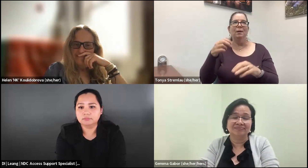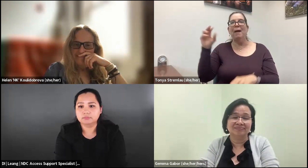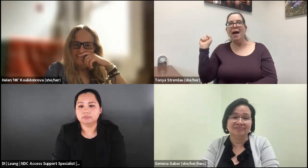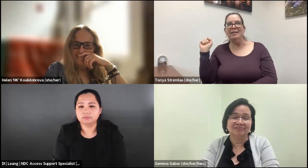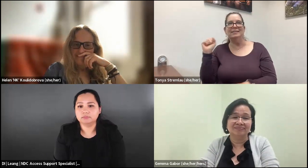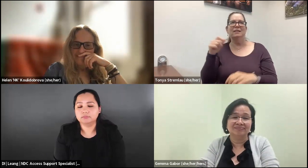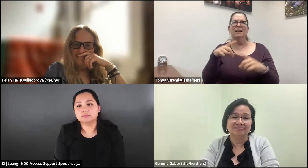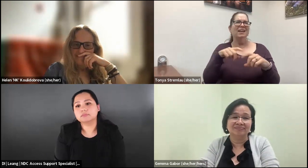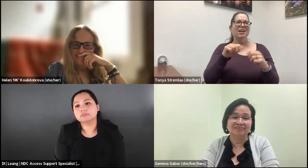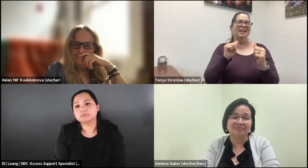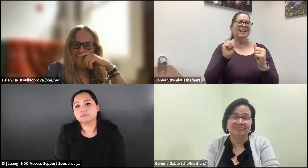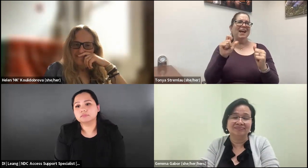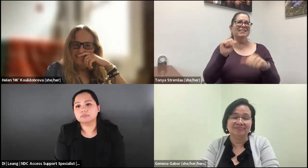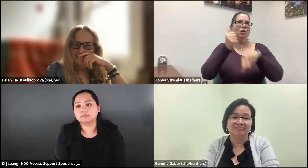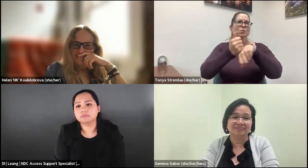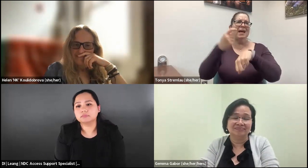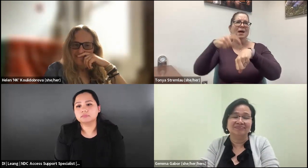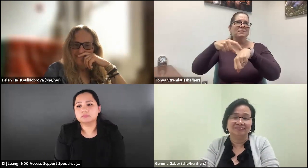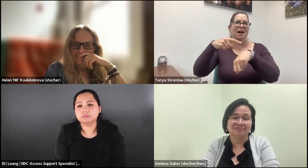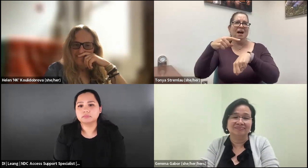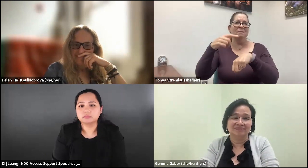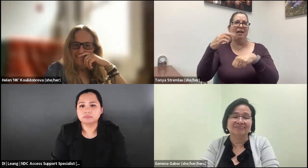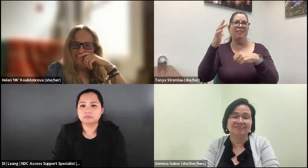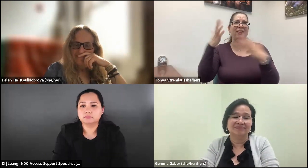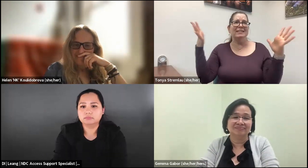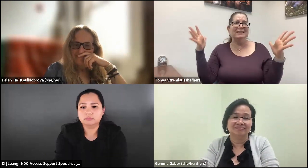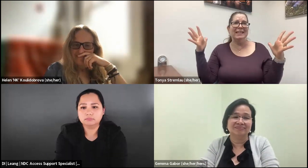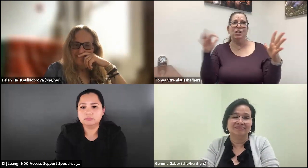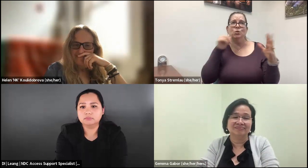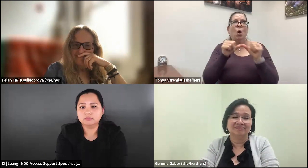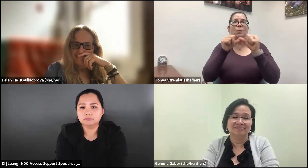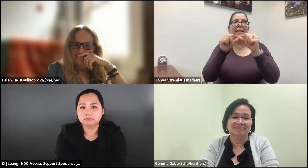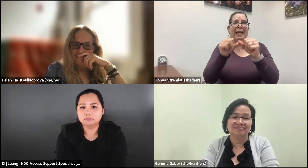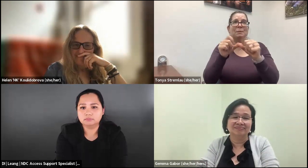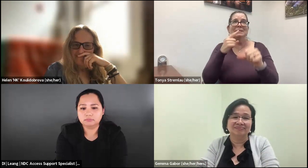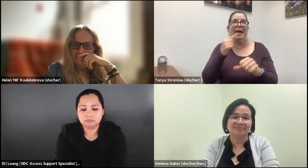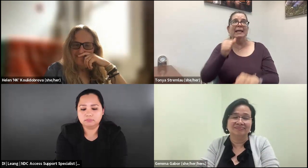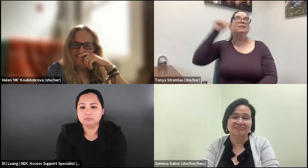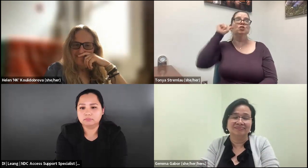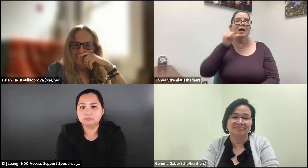a tense to everything to show past, or present, or future, and that's it.